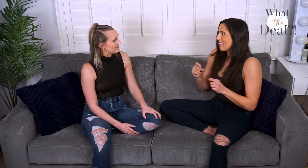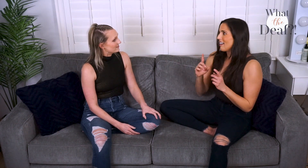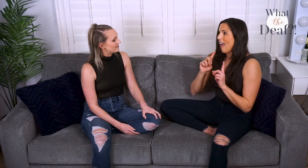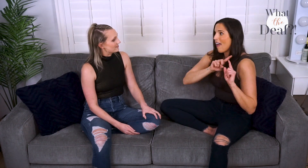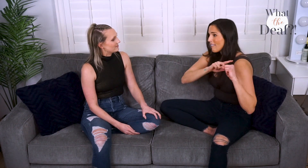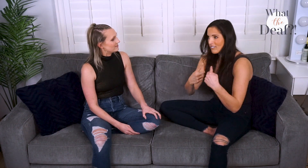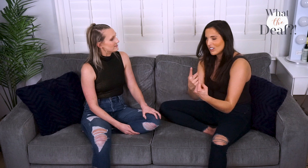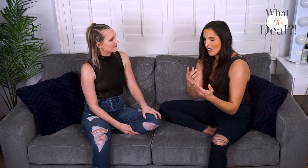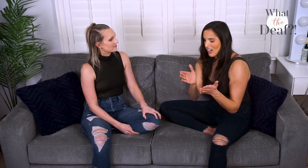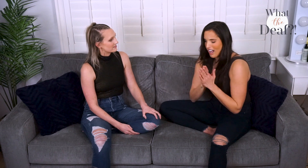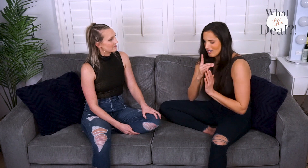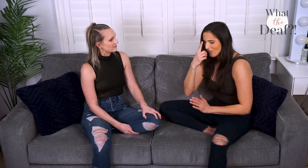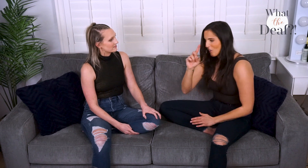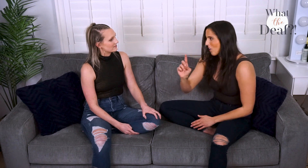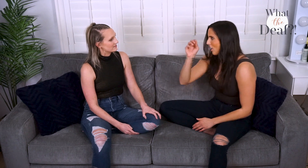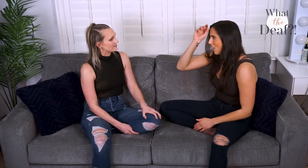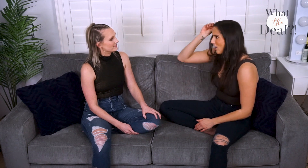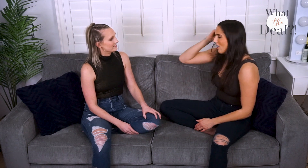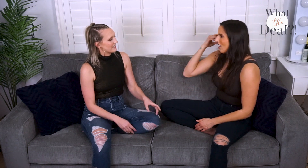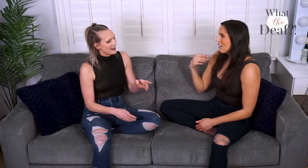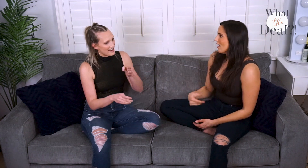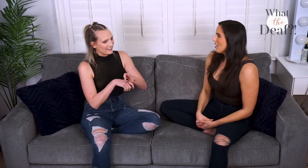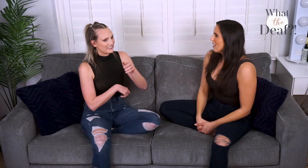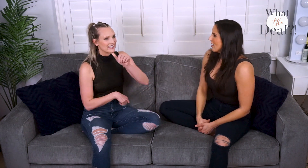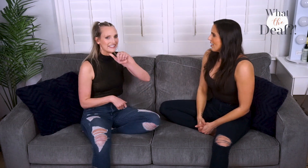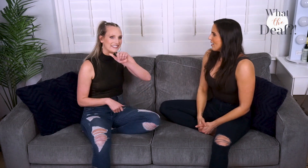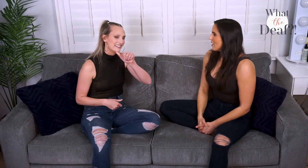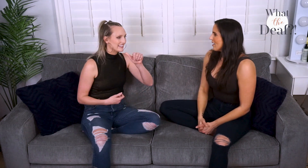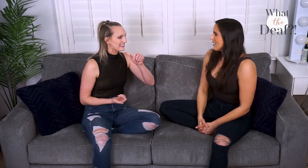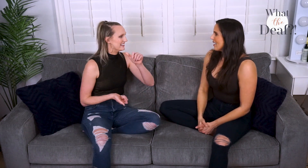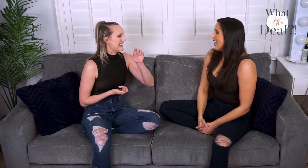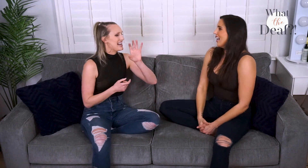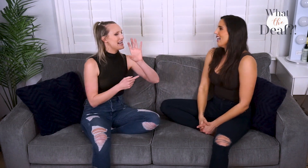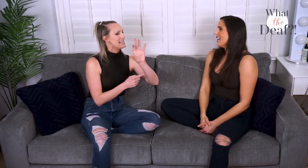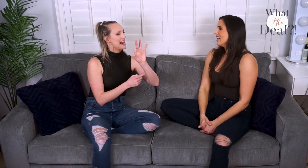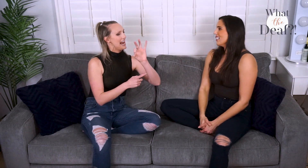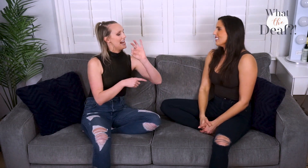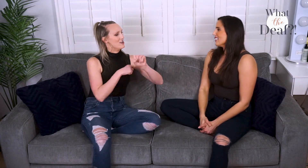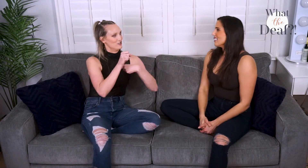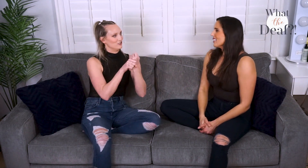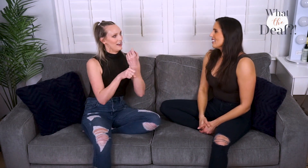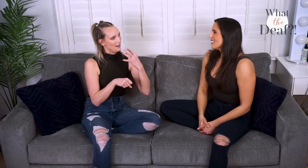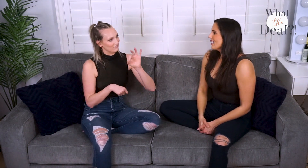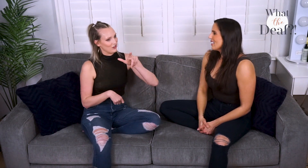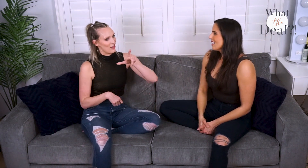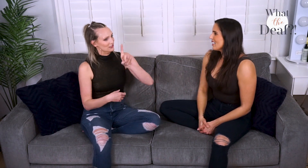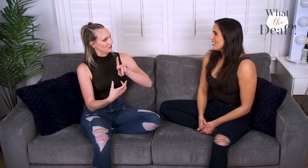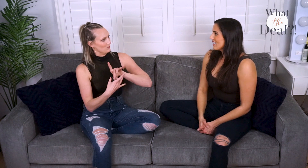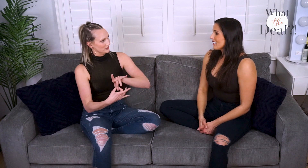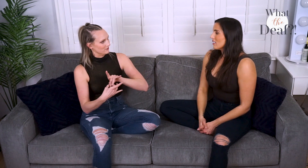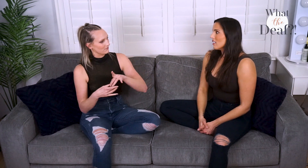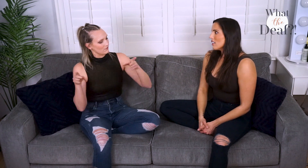And that's all I can ever ask for. Yeah, and after what? Nine years of a long distance relationship,